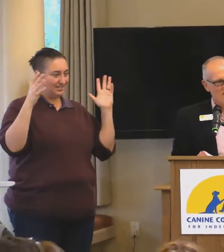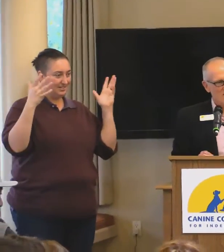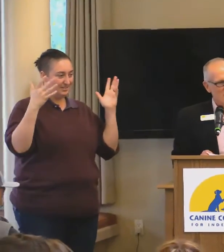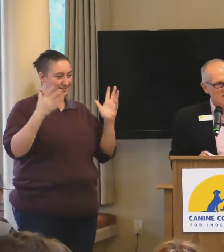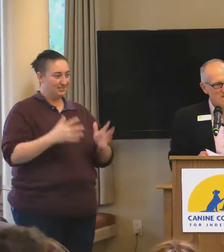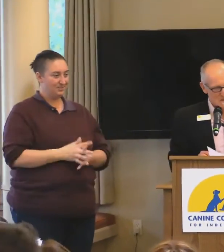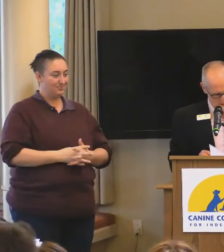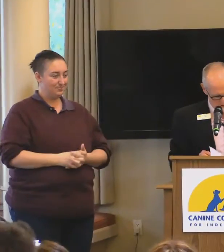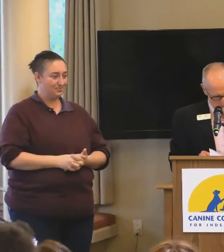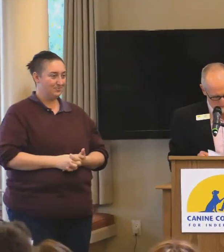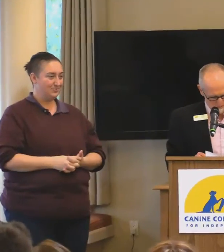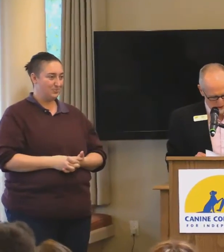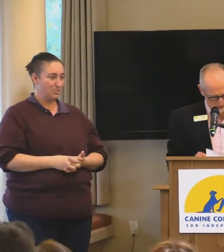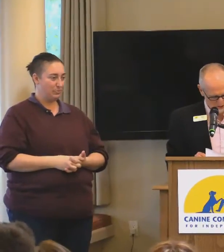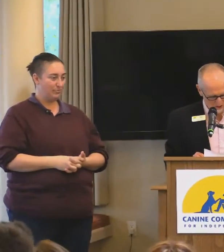Patricia, would you join me up front